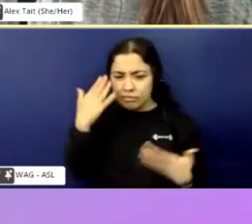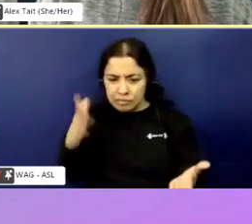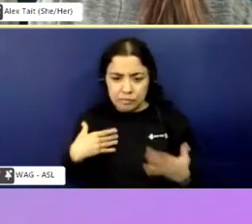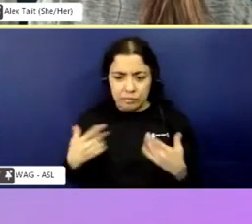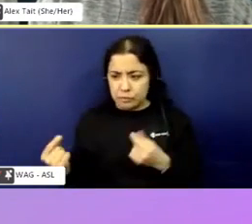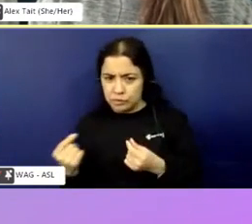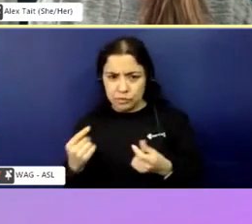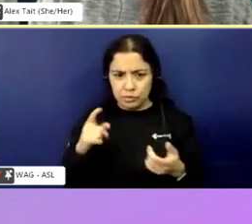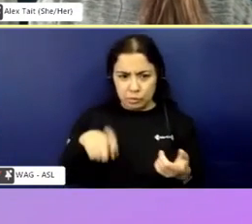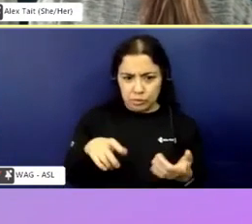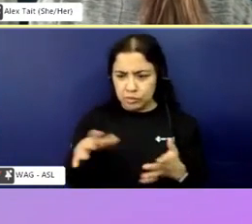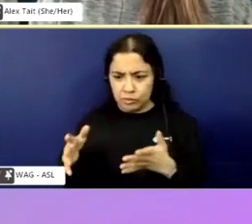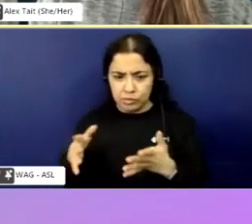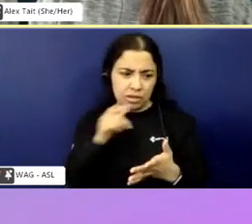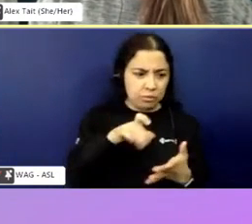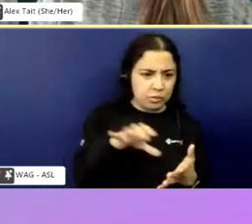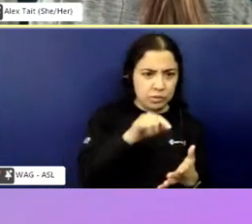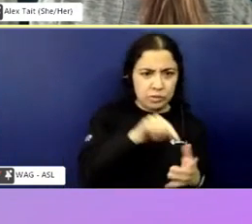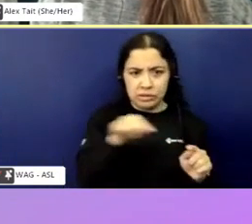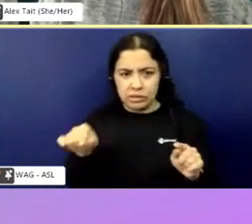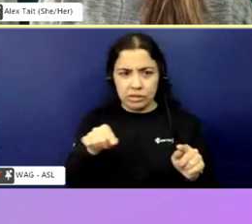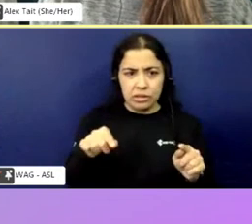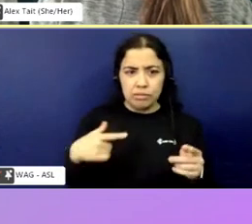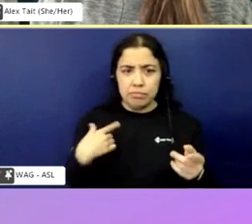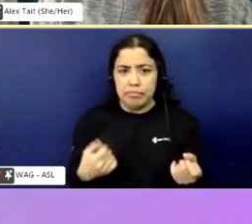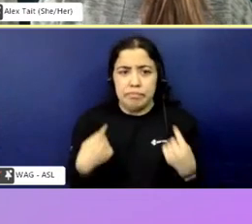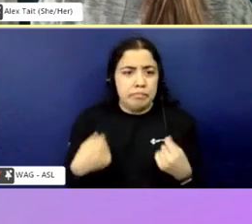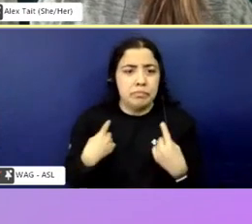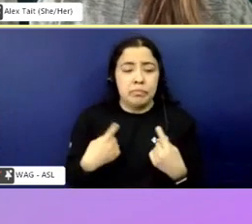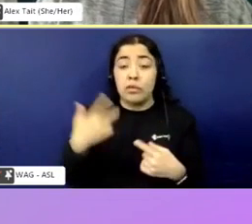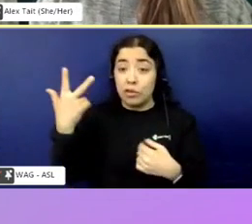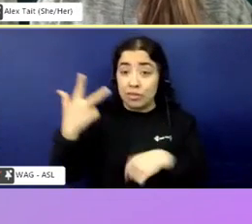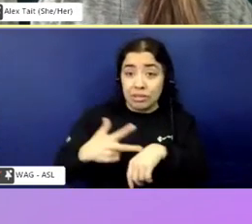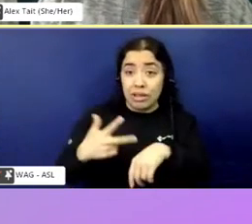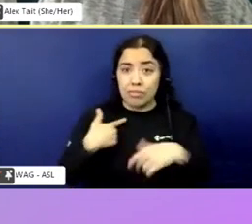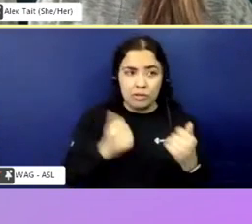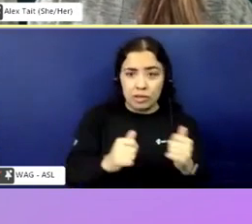what I was actually supposed to do or not do to access services in